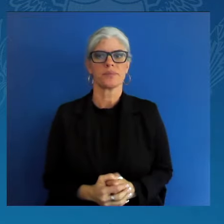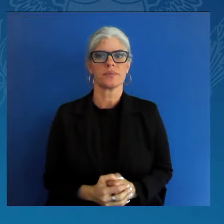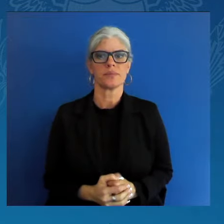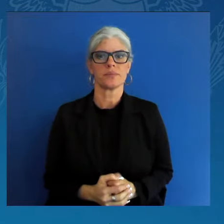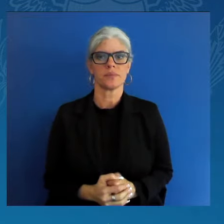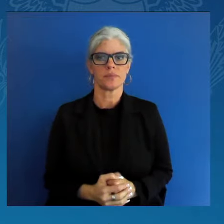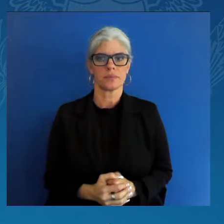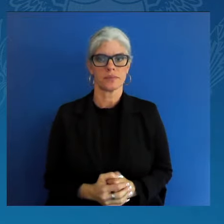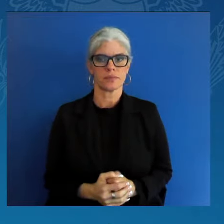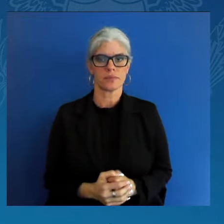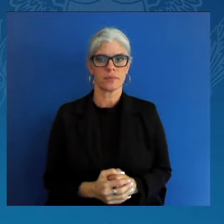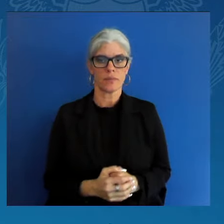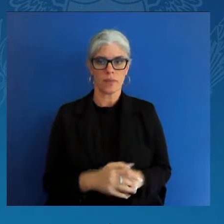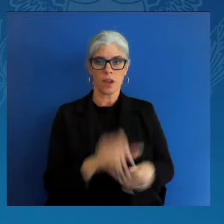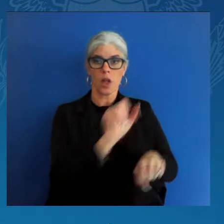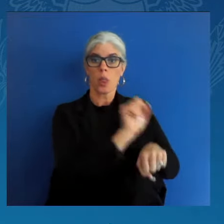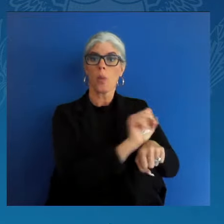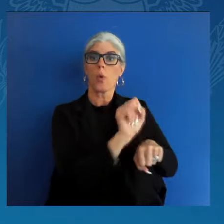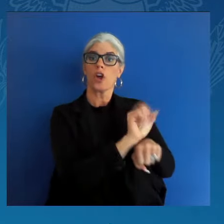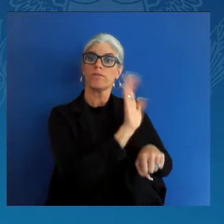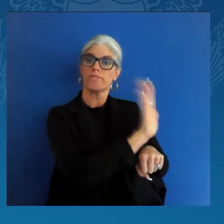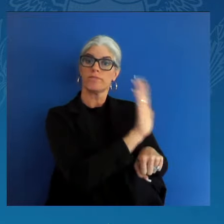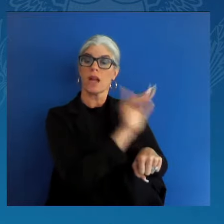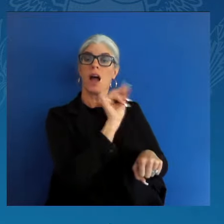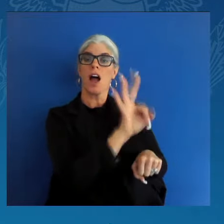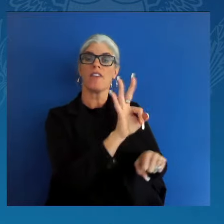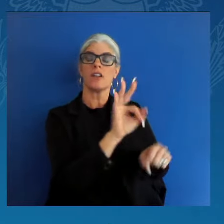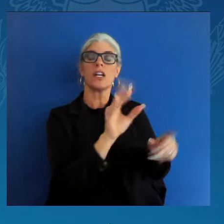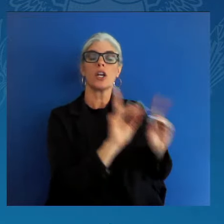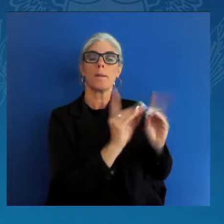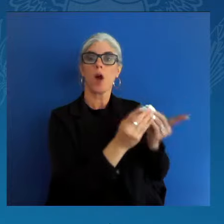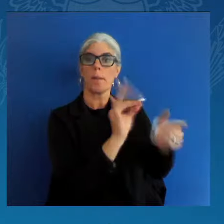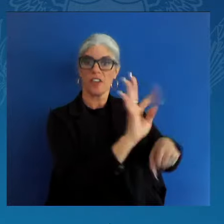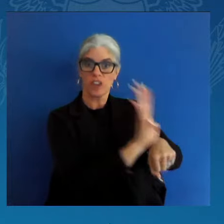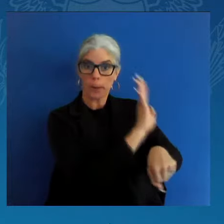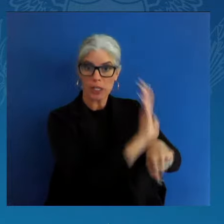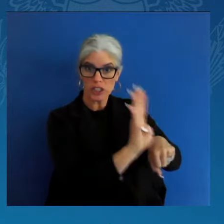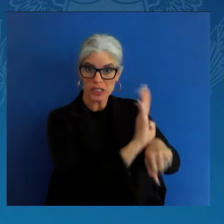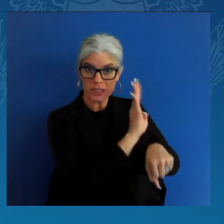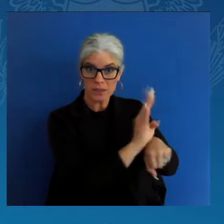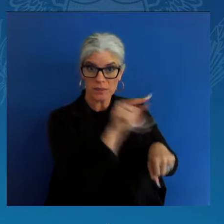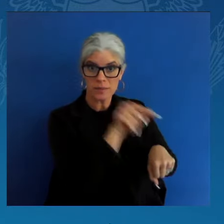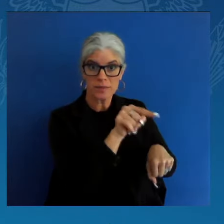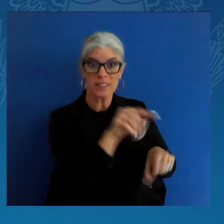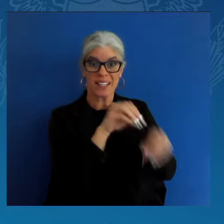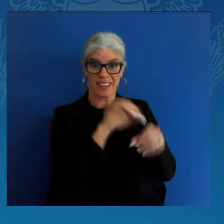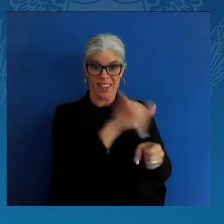NASA believes in international partnerships, and I think the tremendous experience